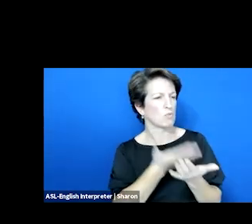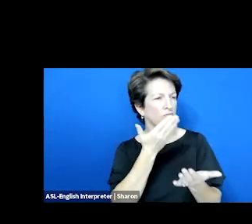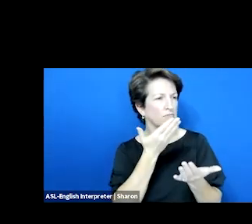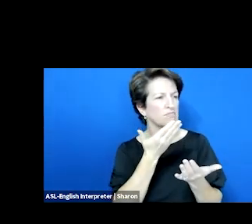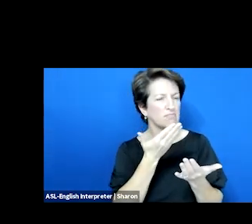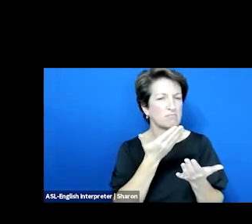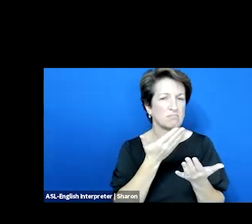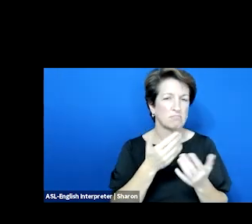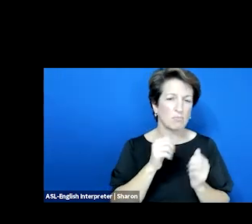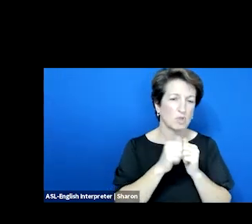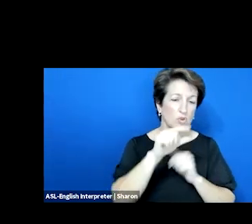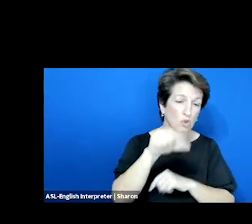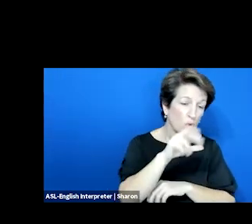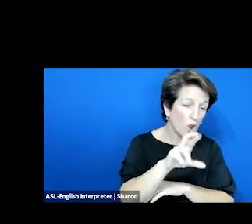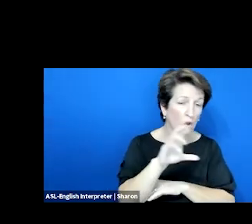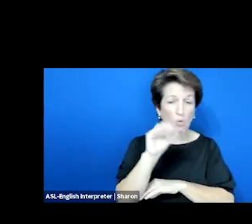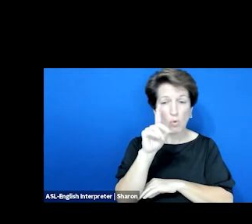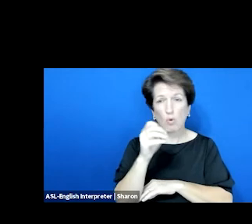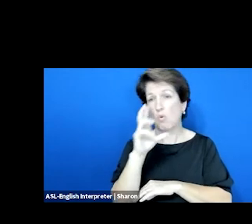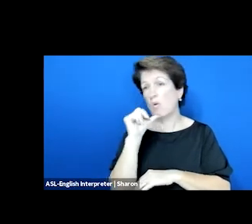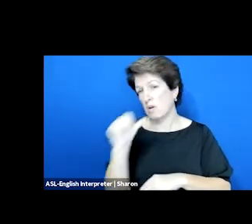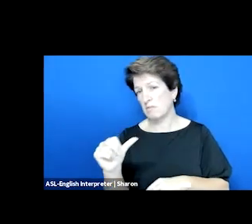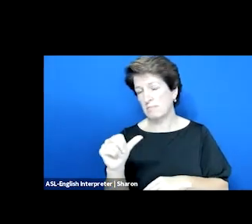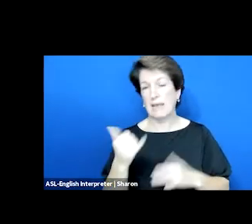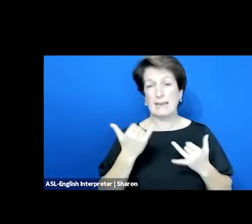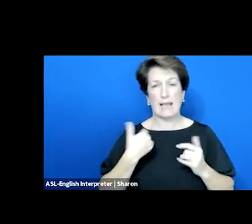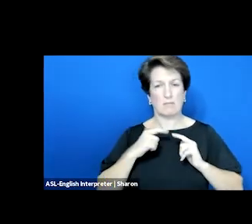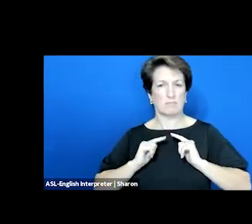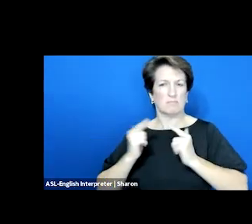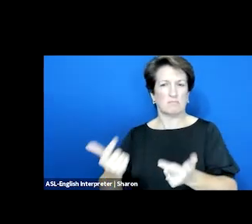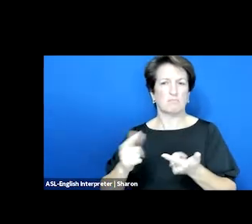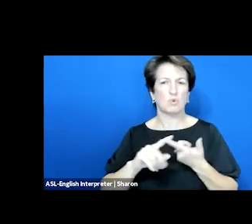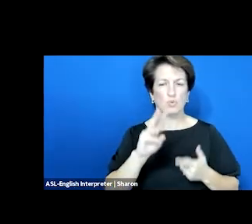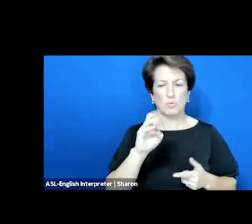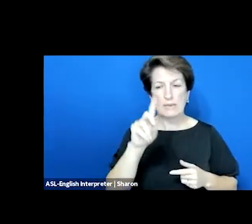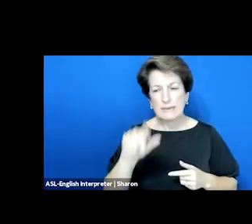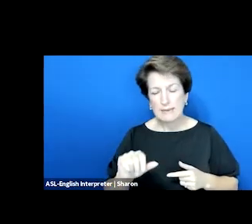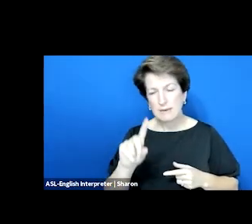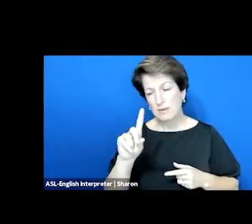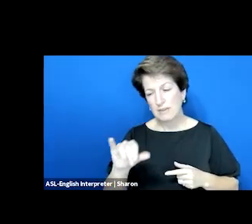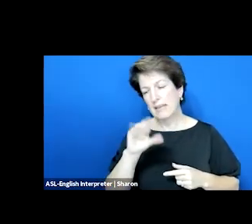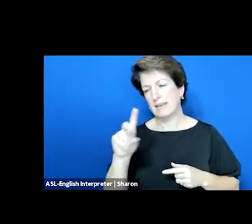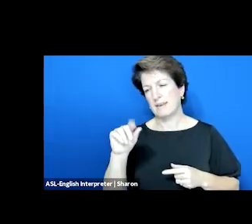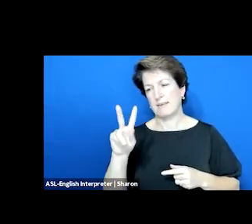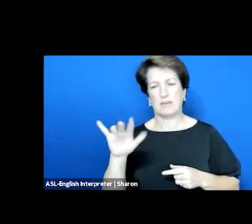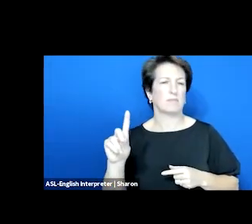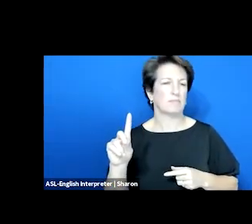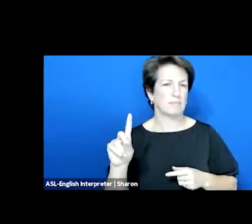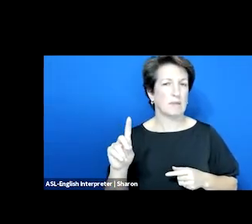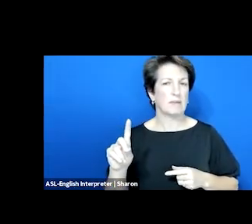exemption from being fully vaccinated against COVID 19, and that there is a time. Next slide.